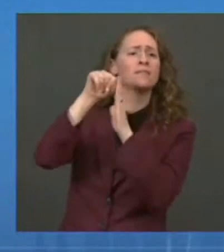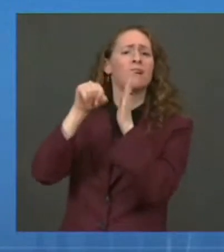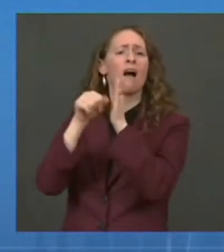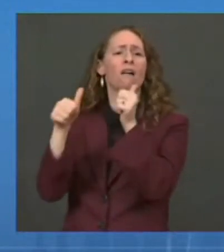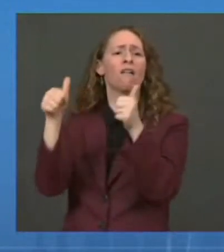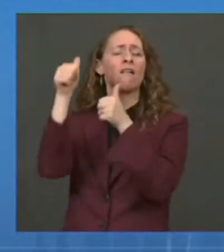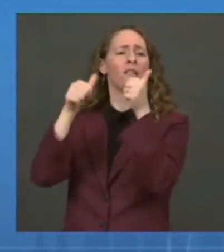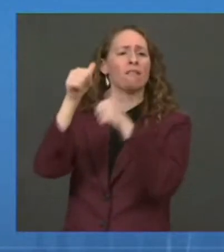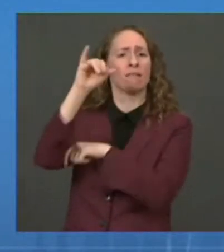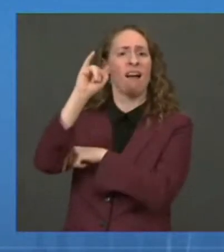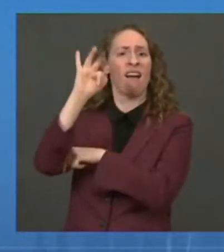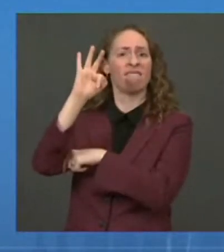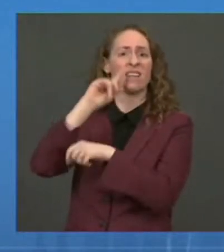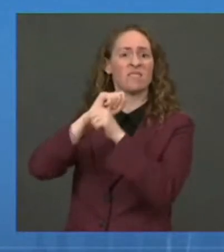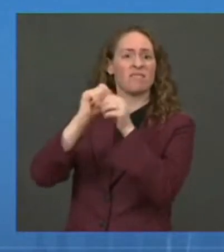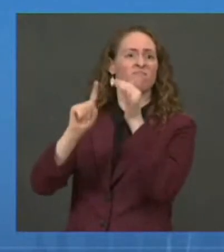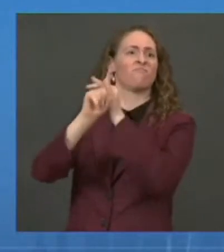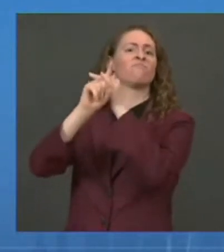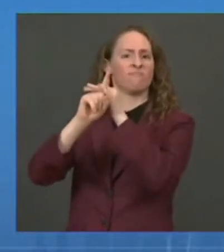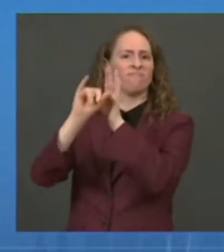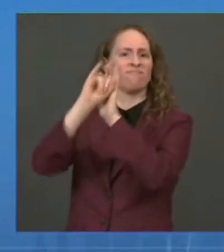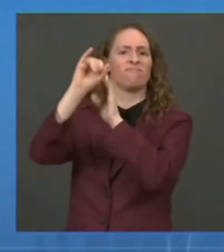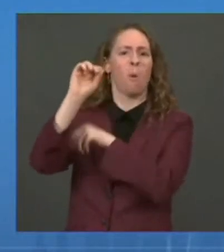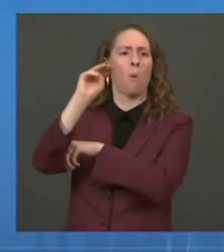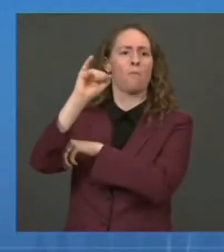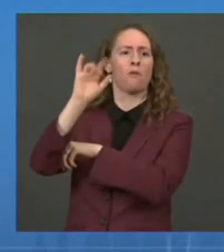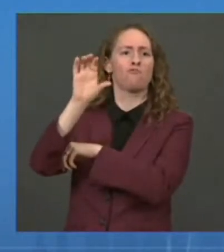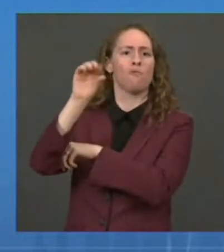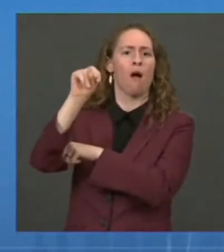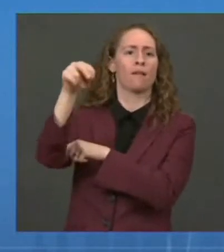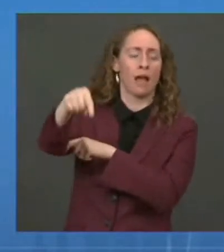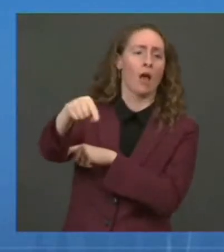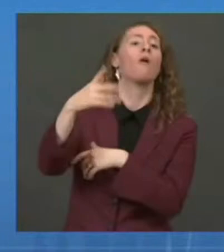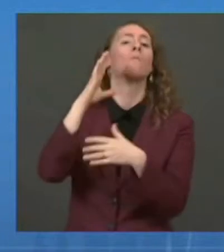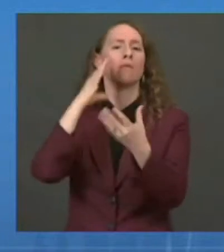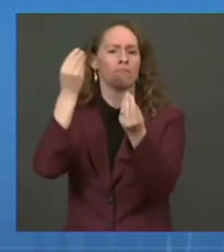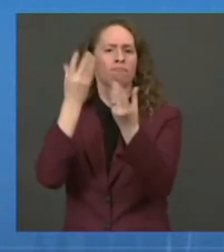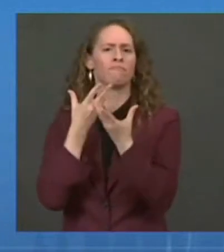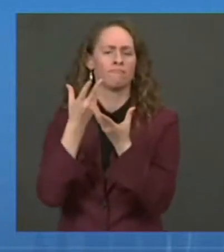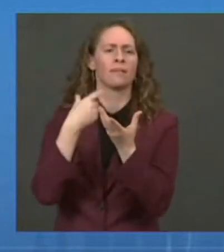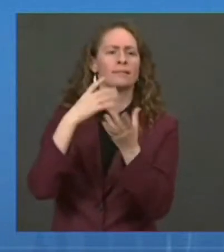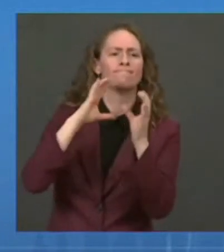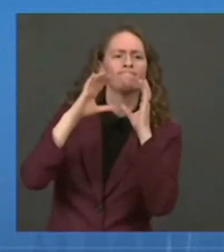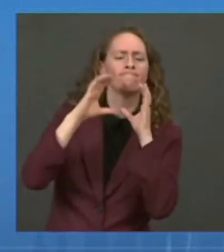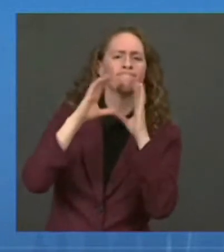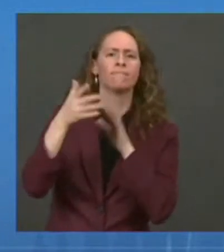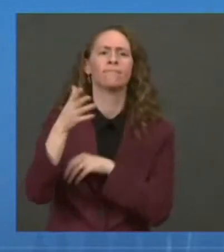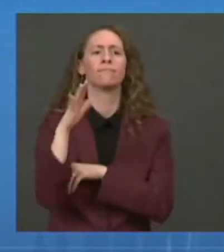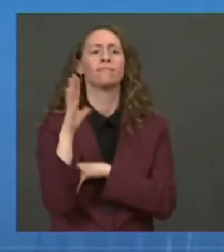TO IDENTIFY CASES THAT AS THEY EMERGE TO SUPPORT CONTACT